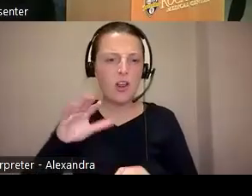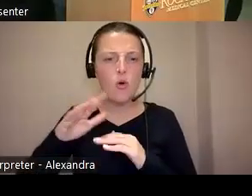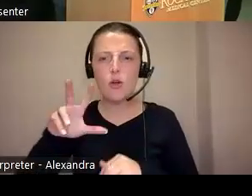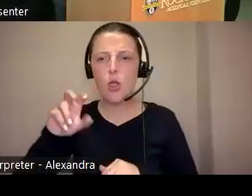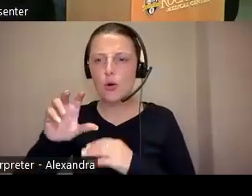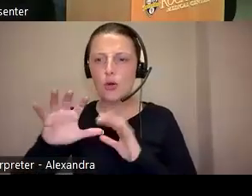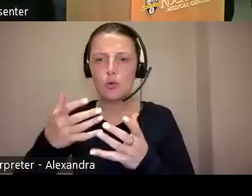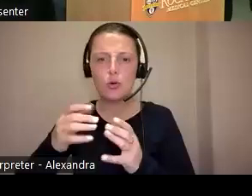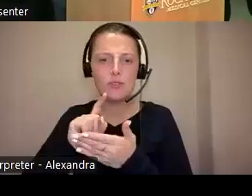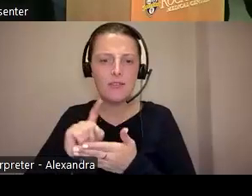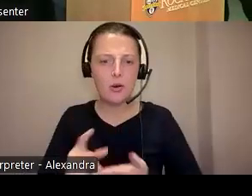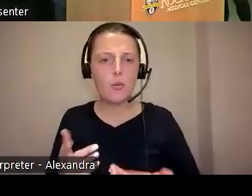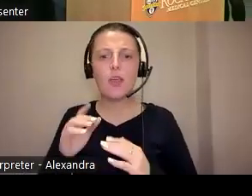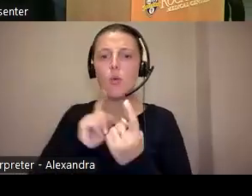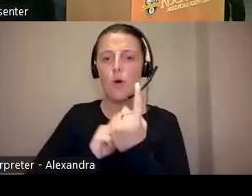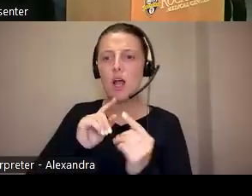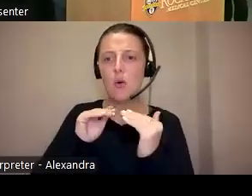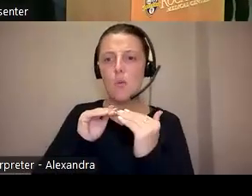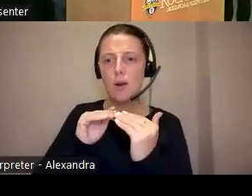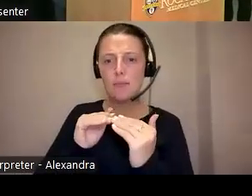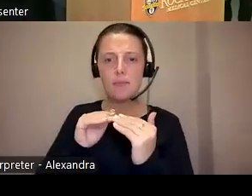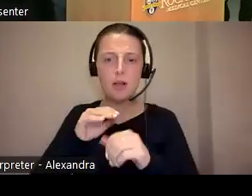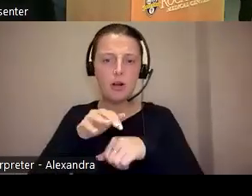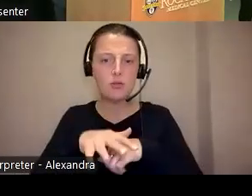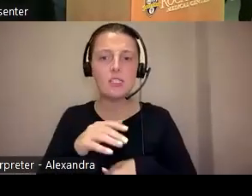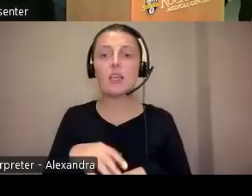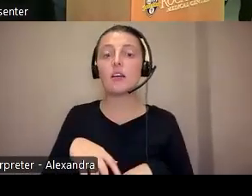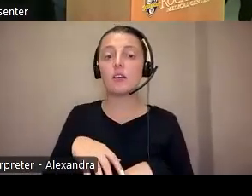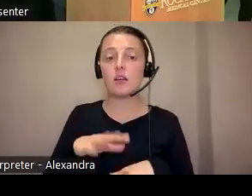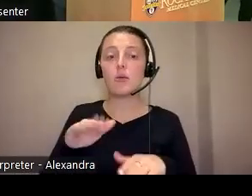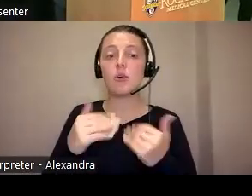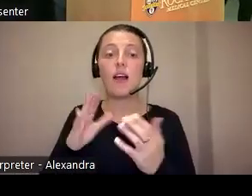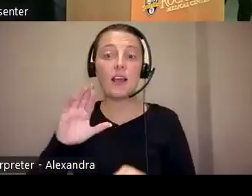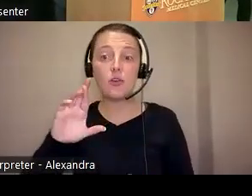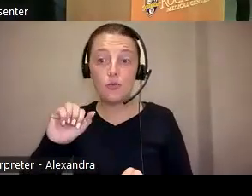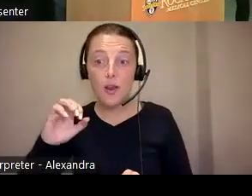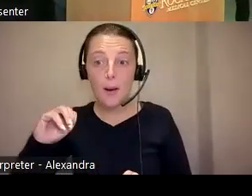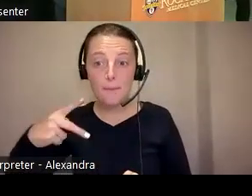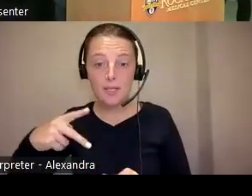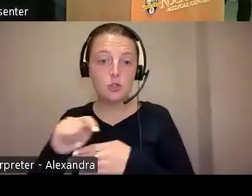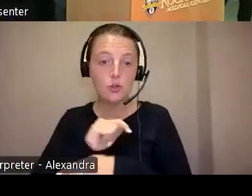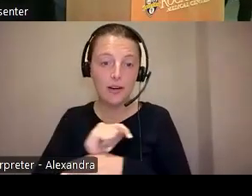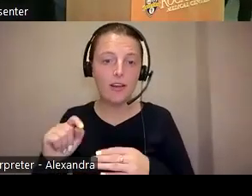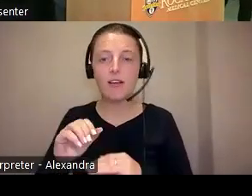off-site support, and even having three peers on 49000. Um, three peers stay on and act and